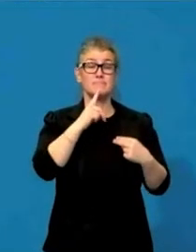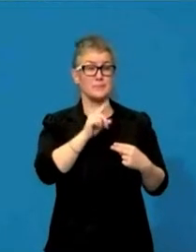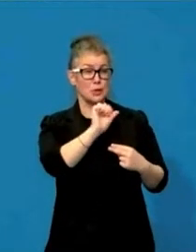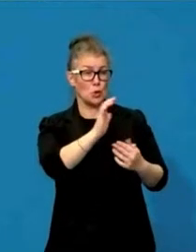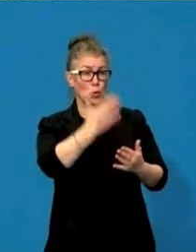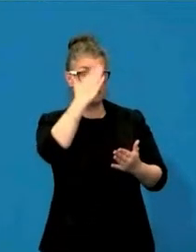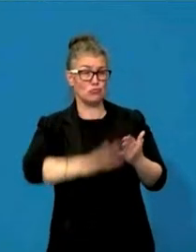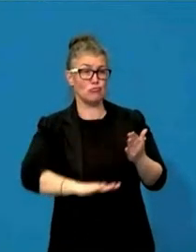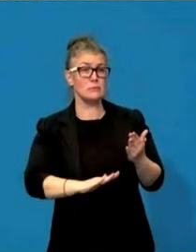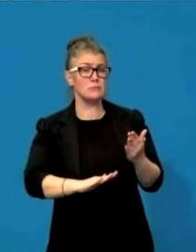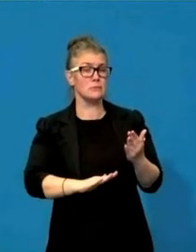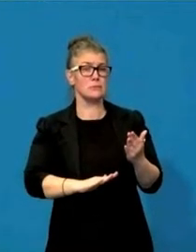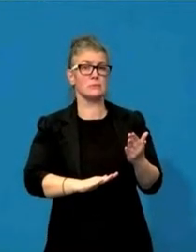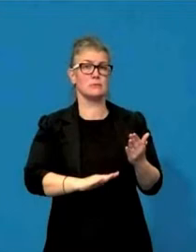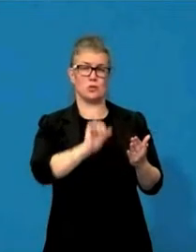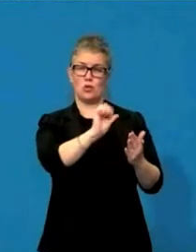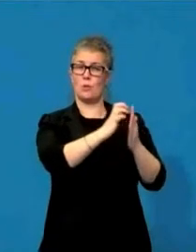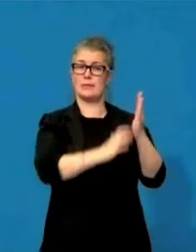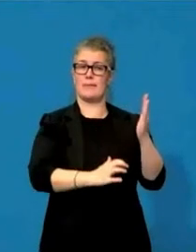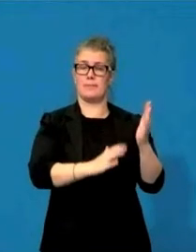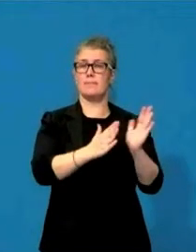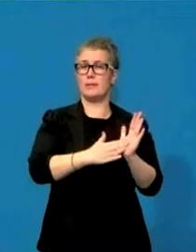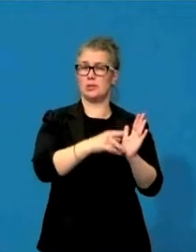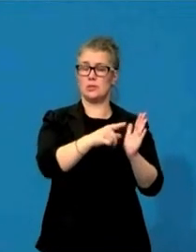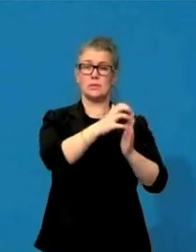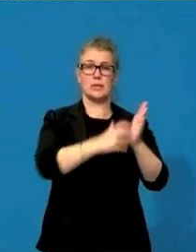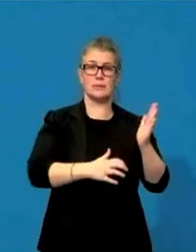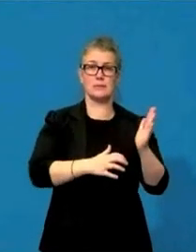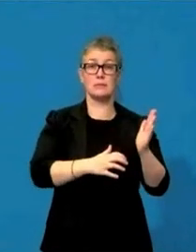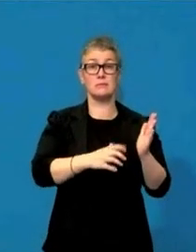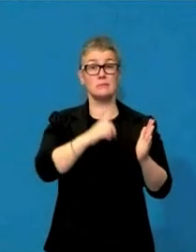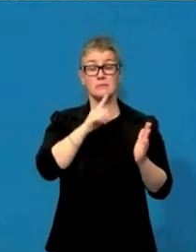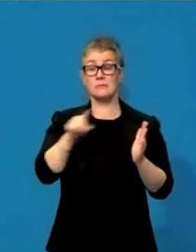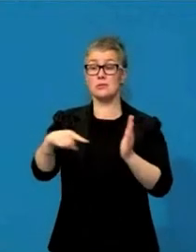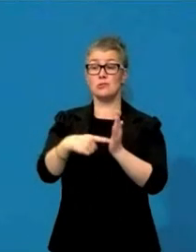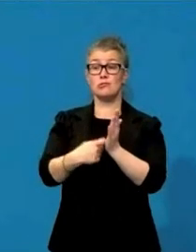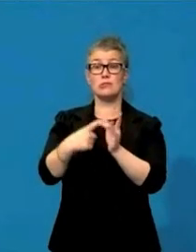understand from your statement, that Tristan's allocation in his plans - which,